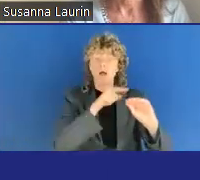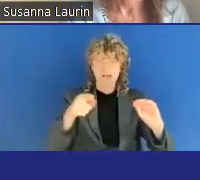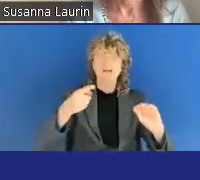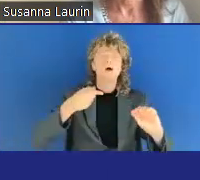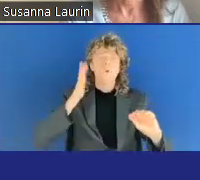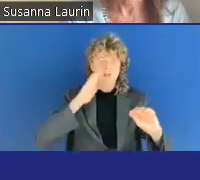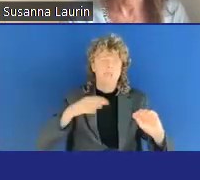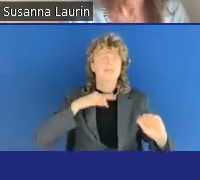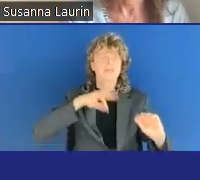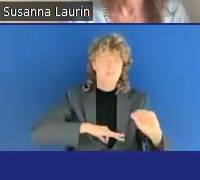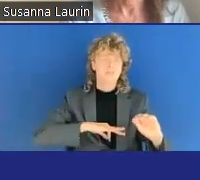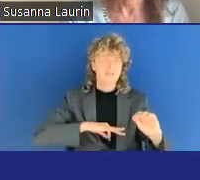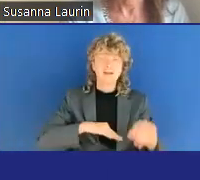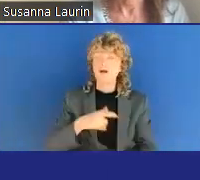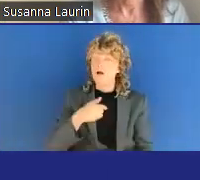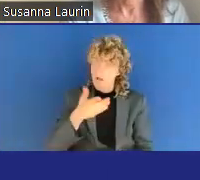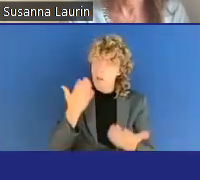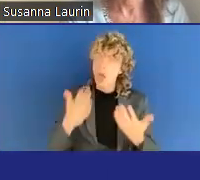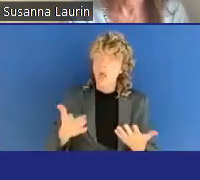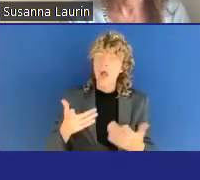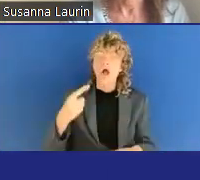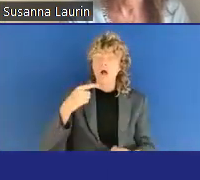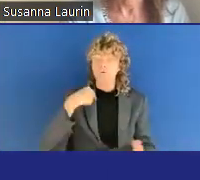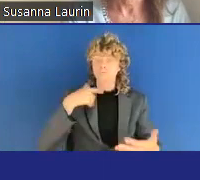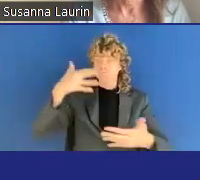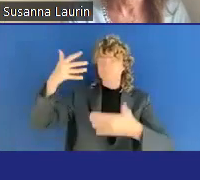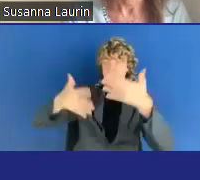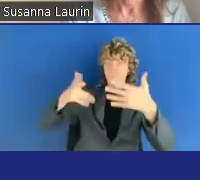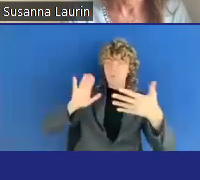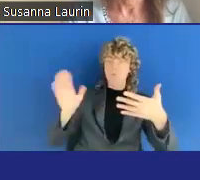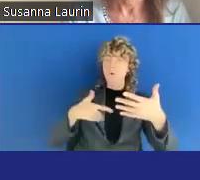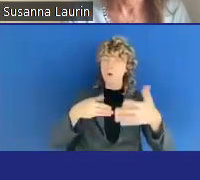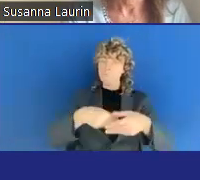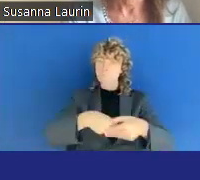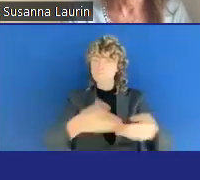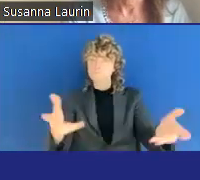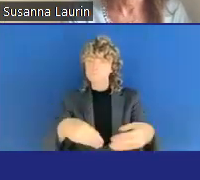we are seeing more of an interest in being a part of the community. So I think, you know,